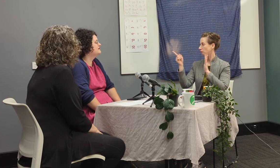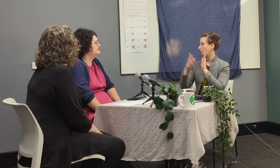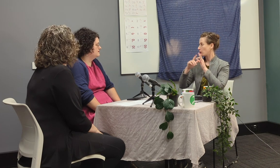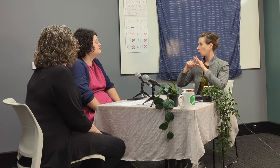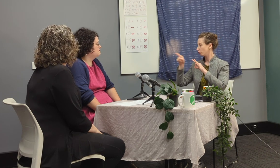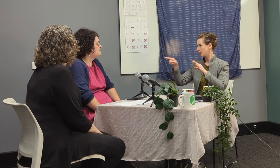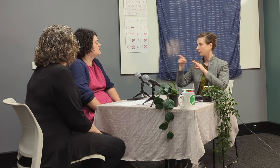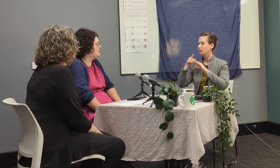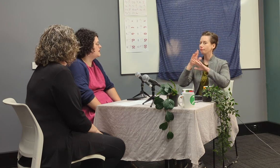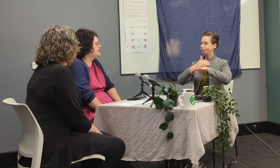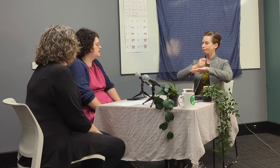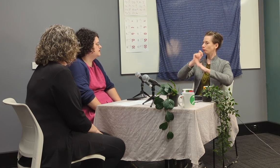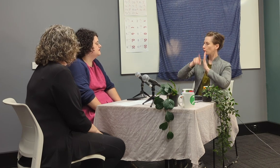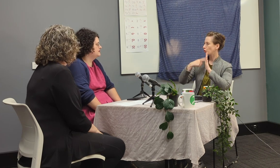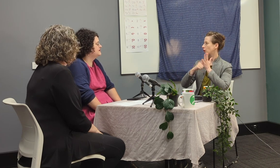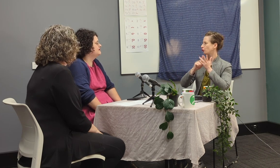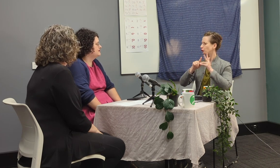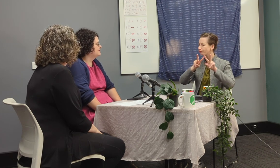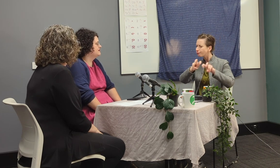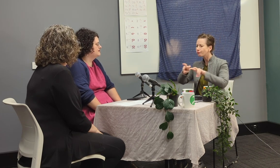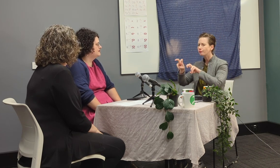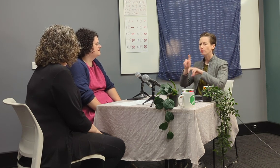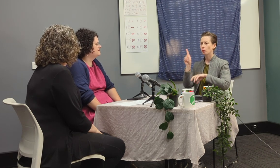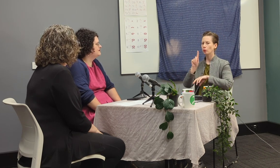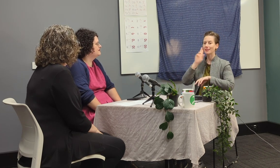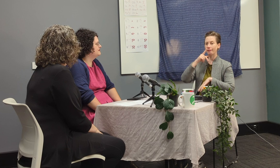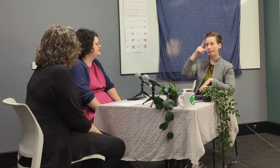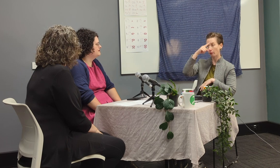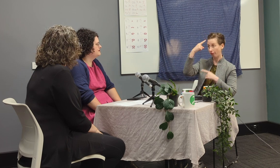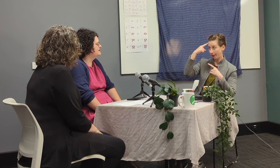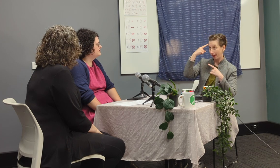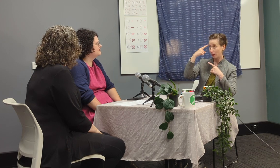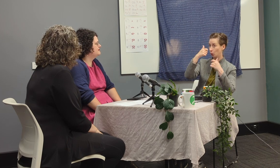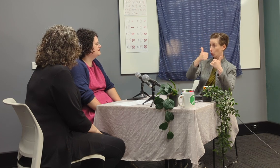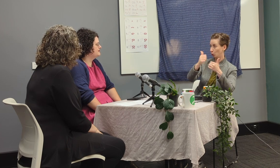Della Goswell, who’s at Macquarie University, set up a project to look into what d/Deaf